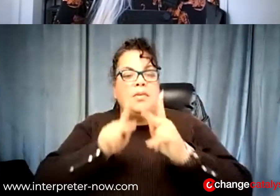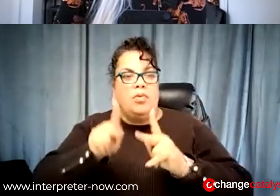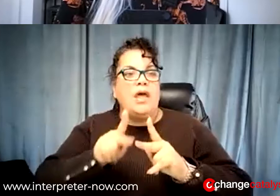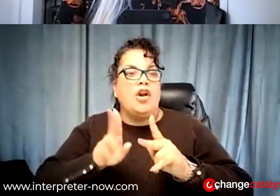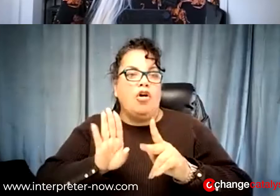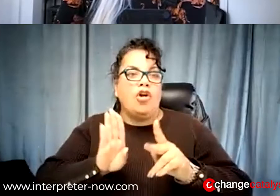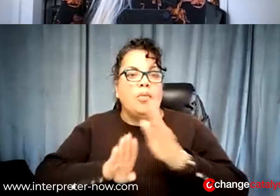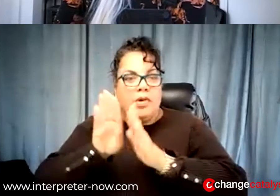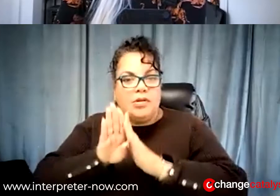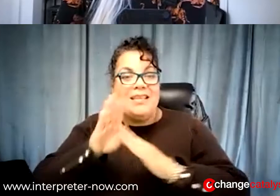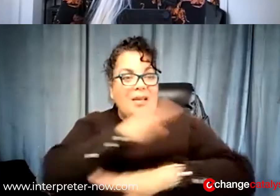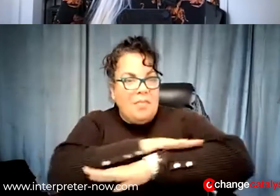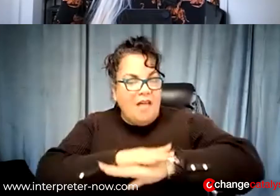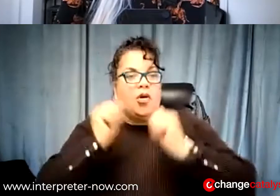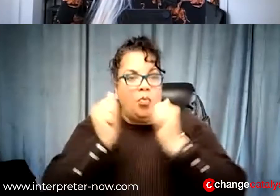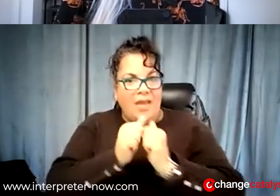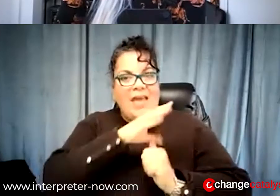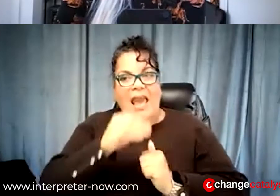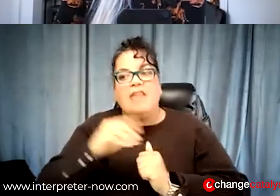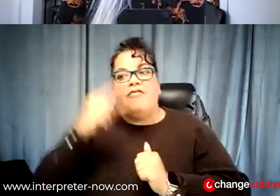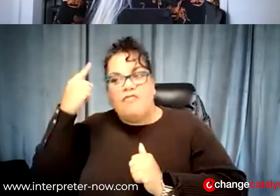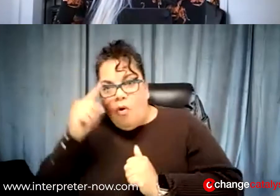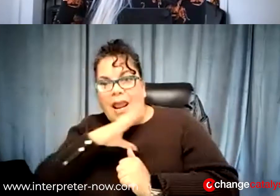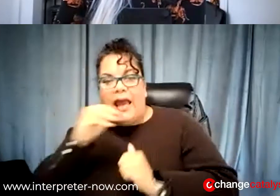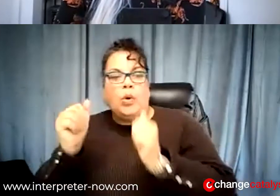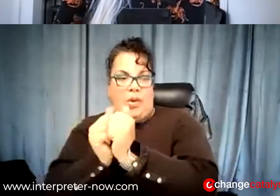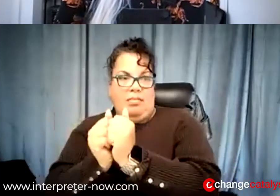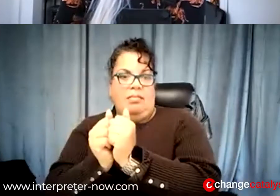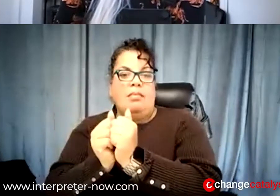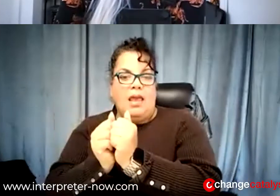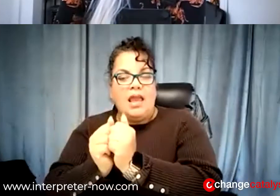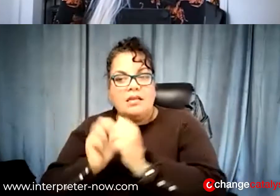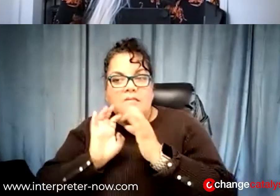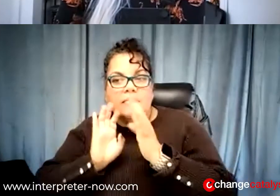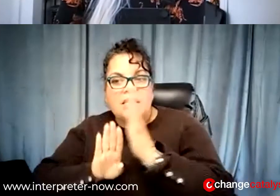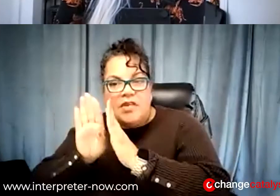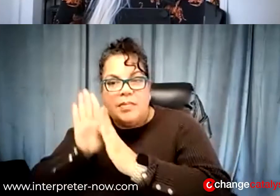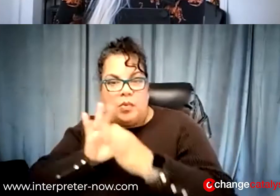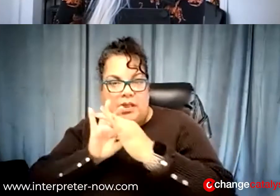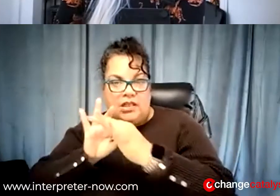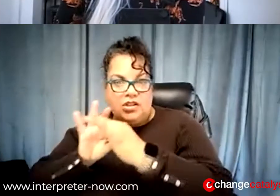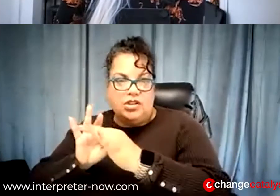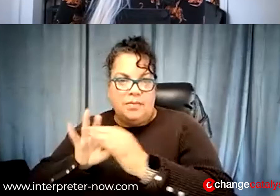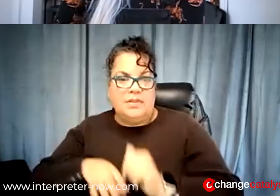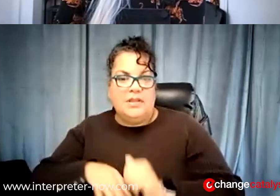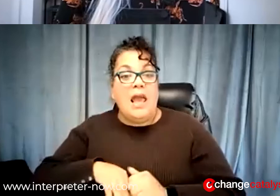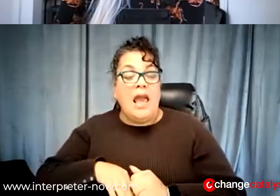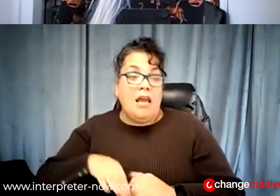with and making it with, right, building with them and building those relationships. But then I also highly recommend having a diverse community of people that are doing